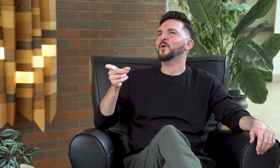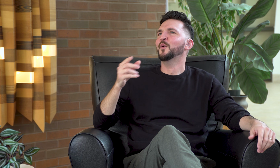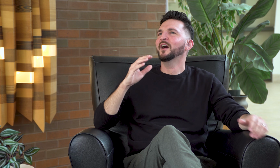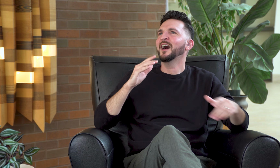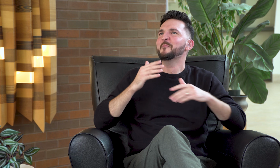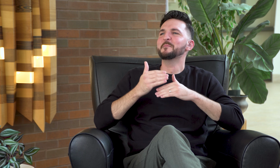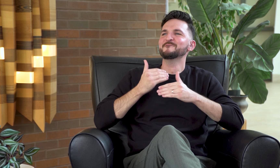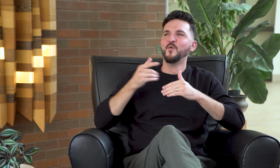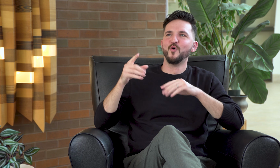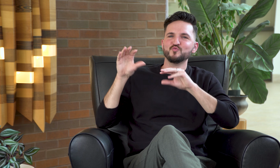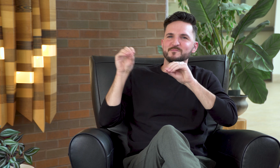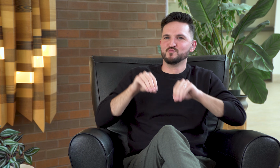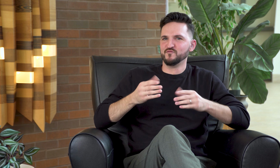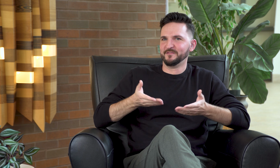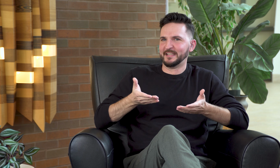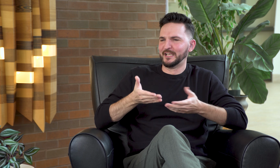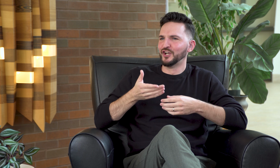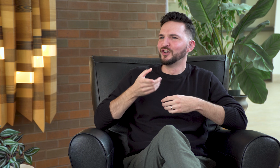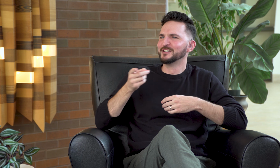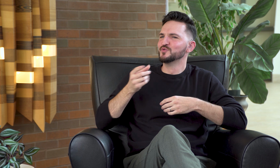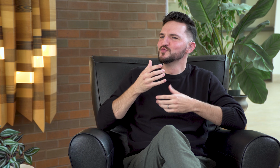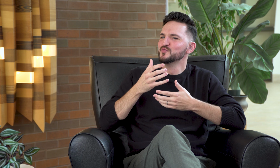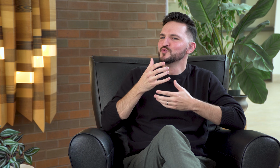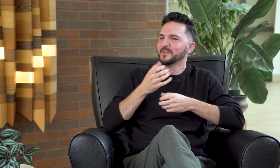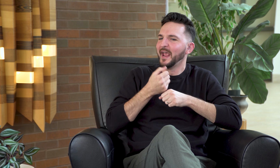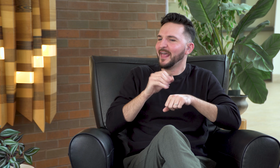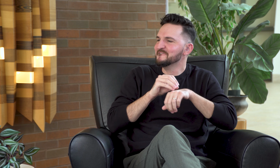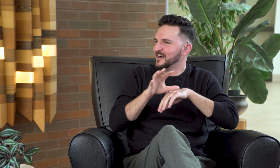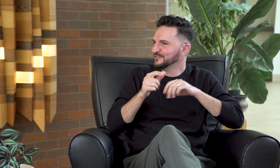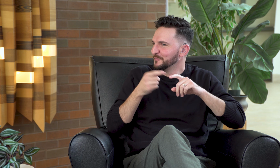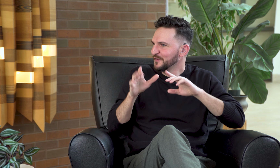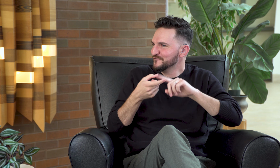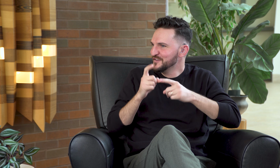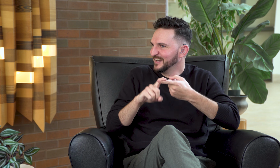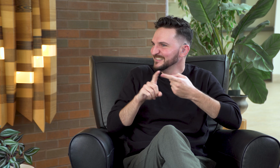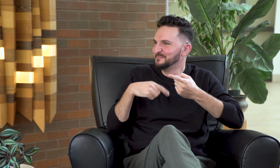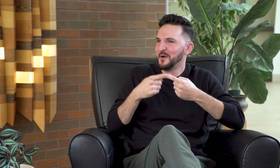Now, before you moved to Rochester, did you get any advice from your friends